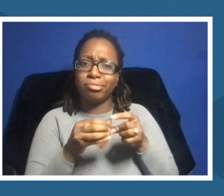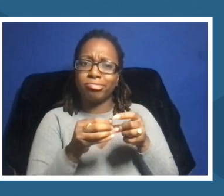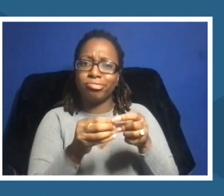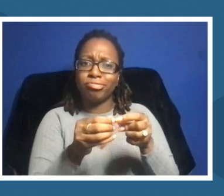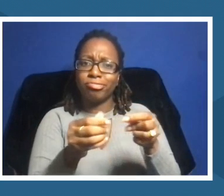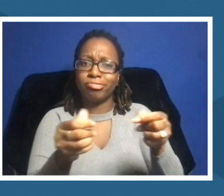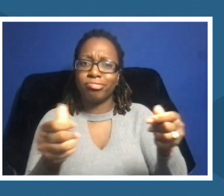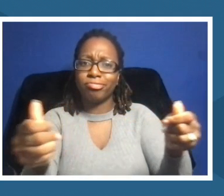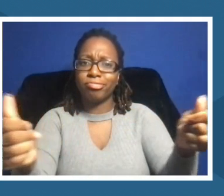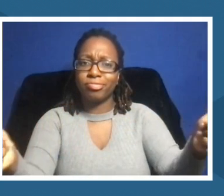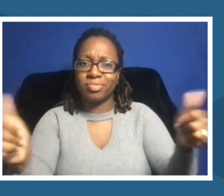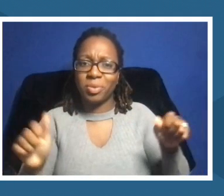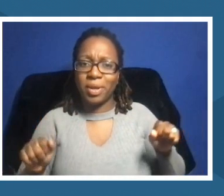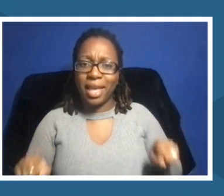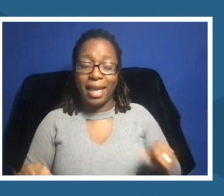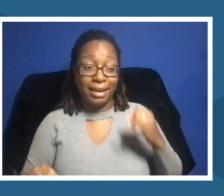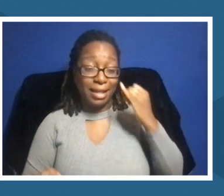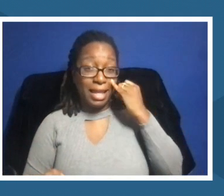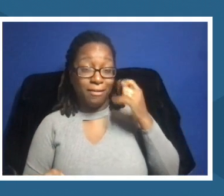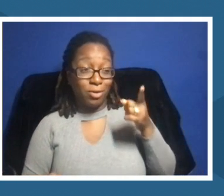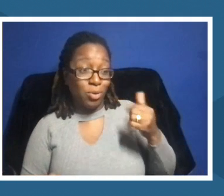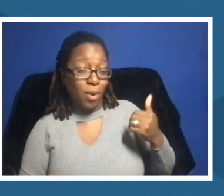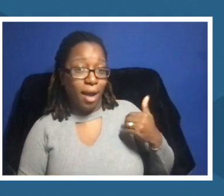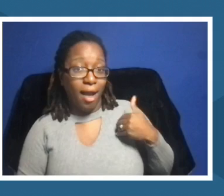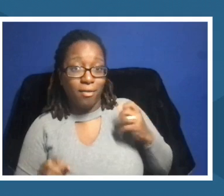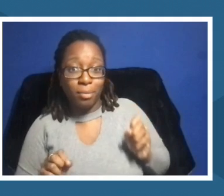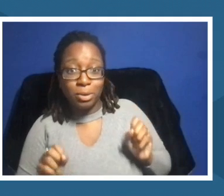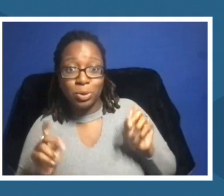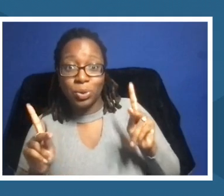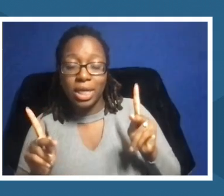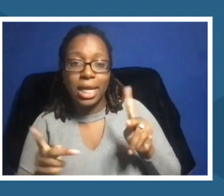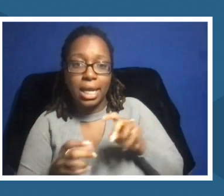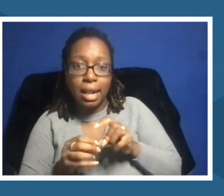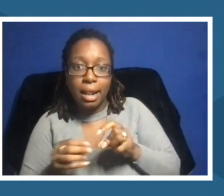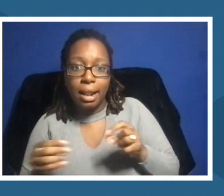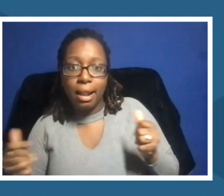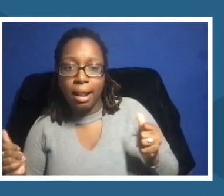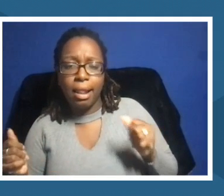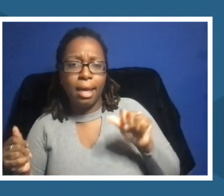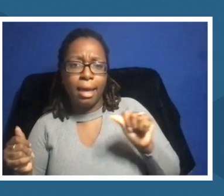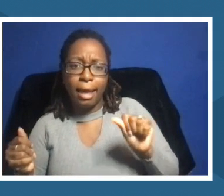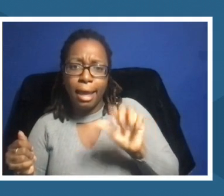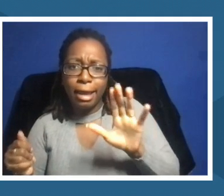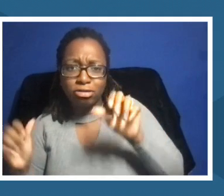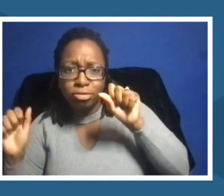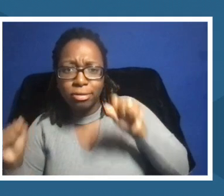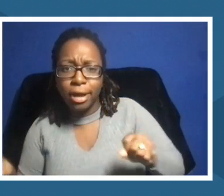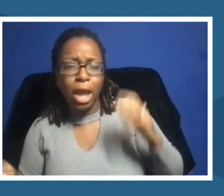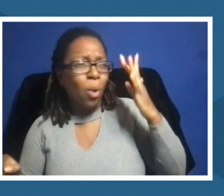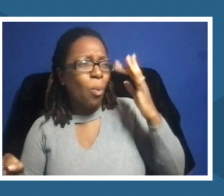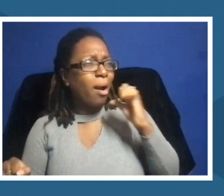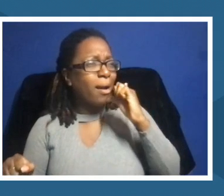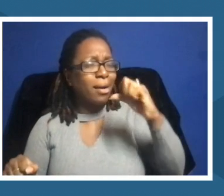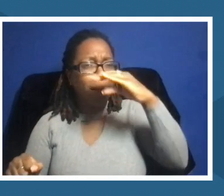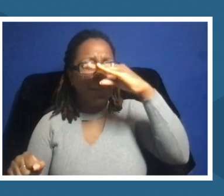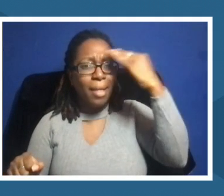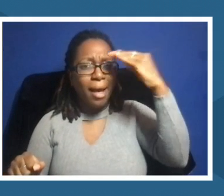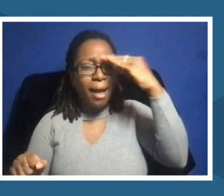asians can do it why can't blacks um but it also ends up ignoring a lot of the